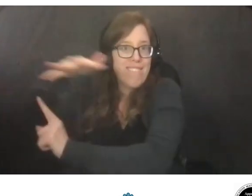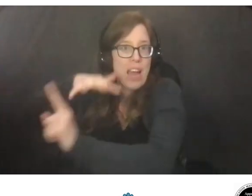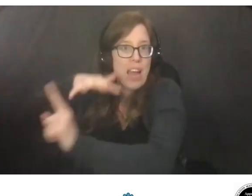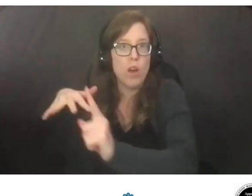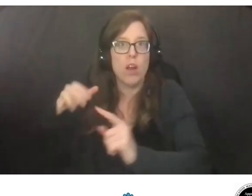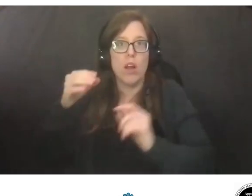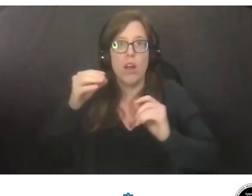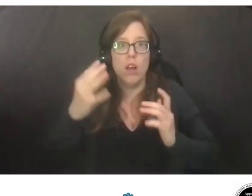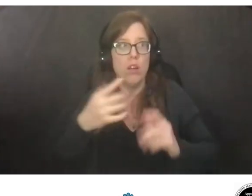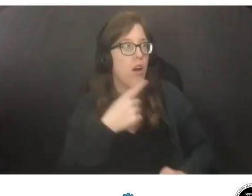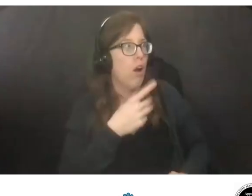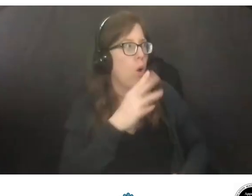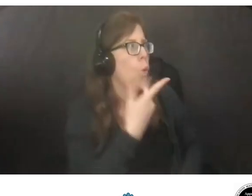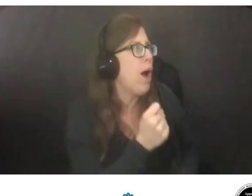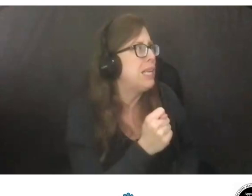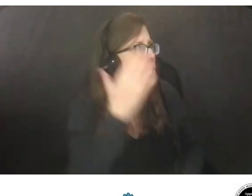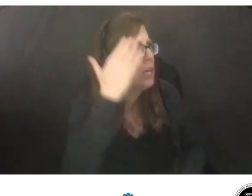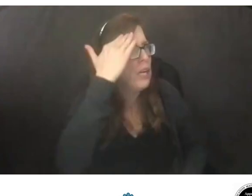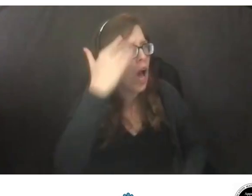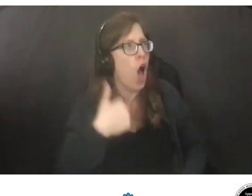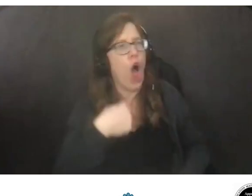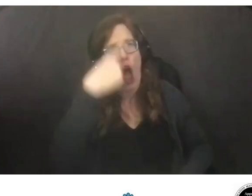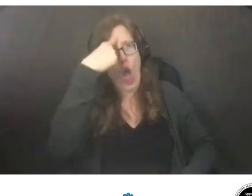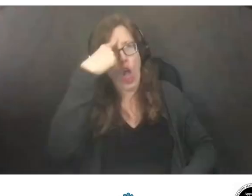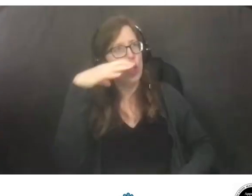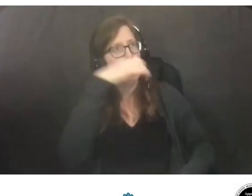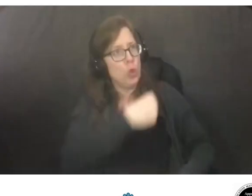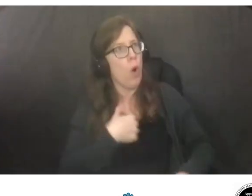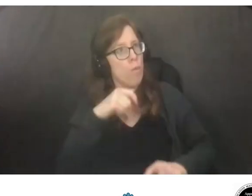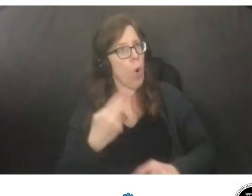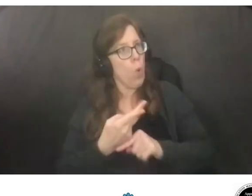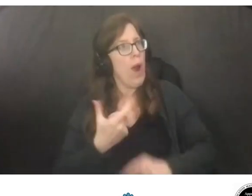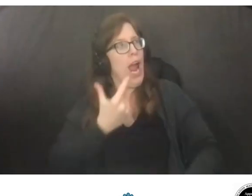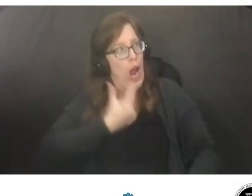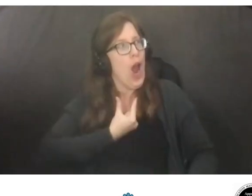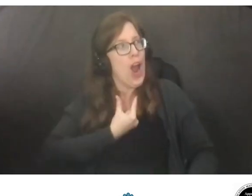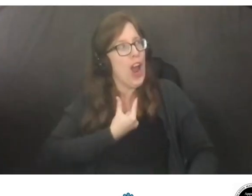And she was, like, "What?? I just thought I was supposed to wear this.